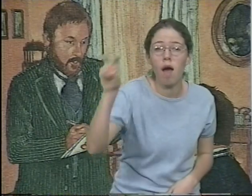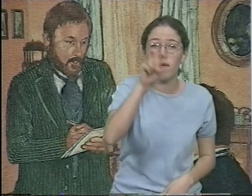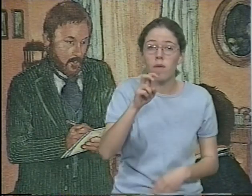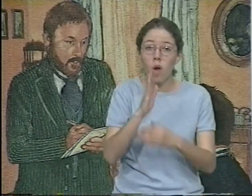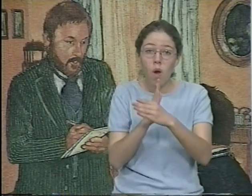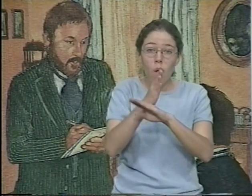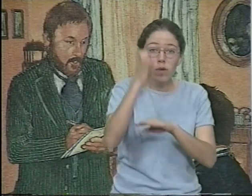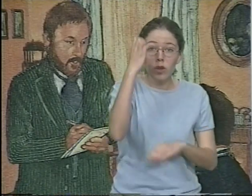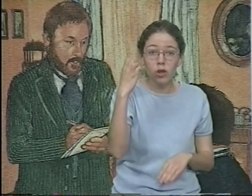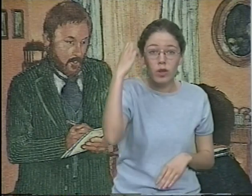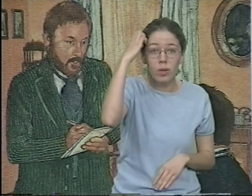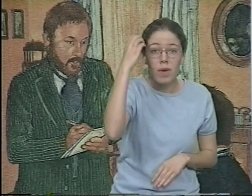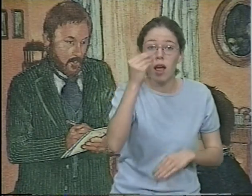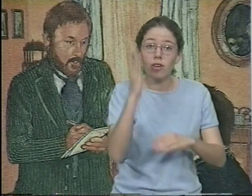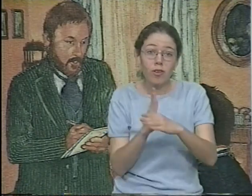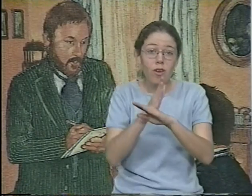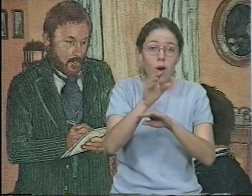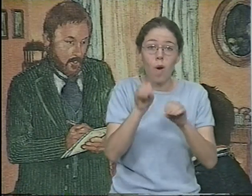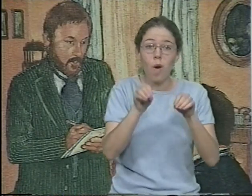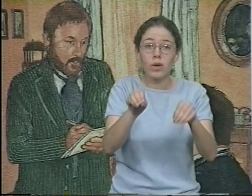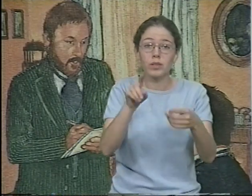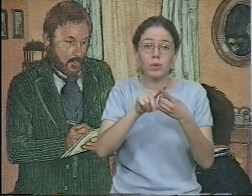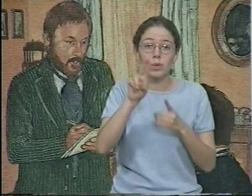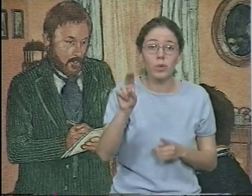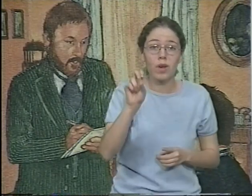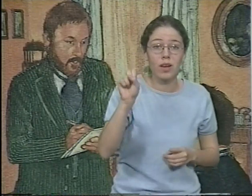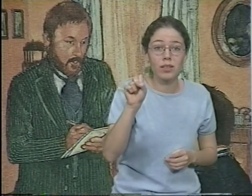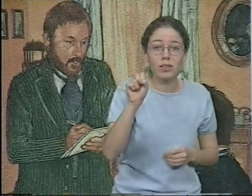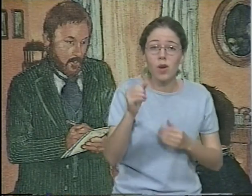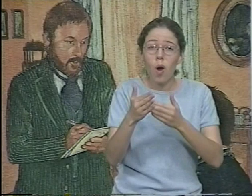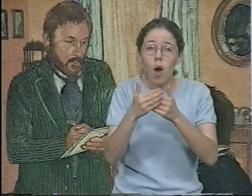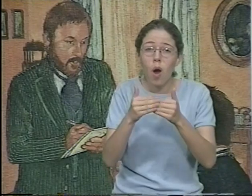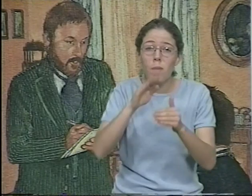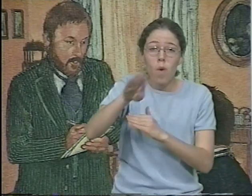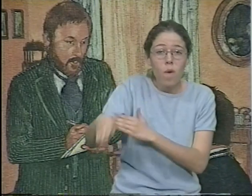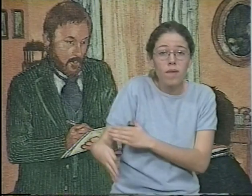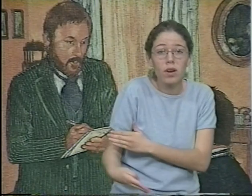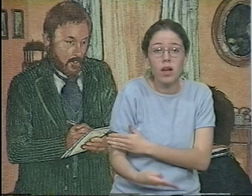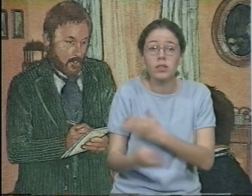The news traveled across Europe and over the ocean to the United States.